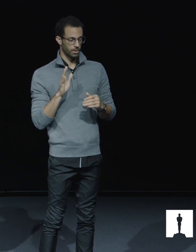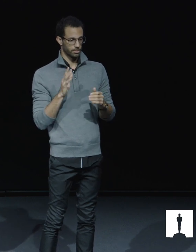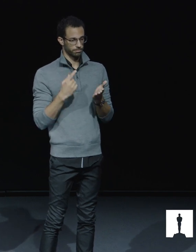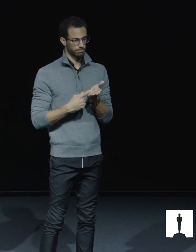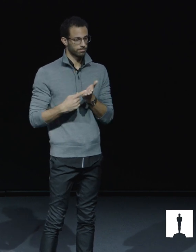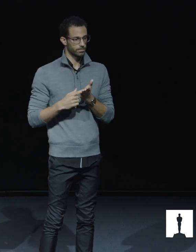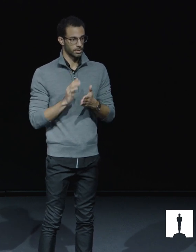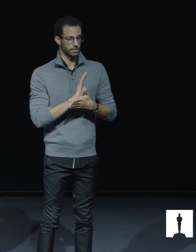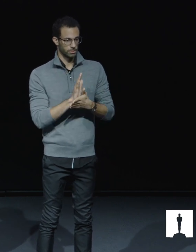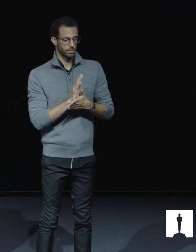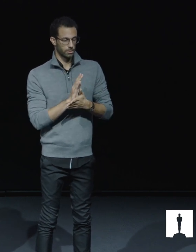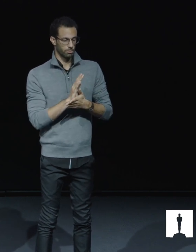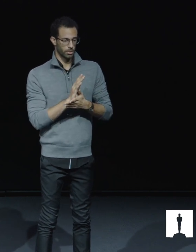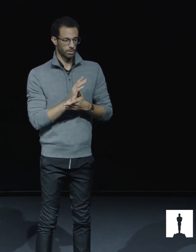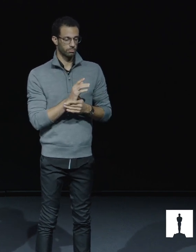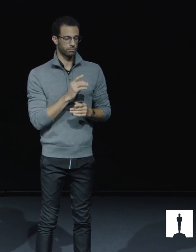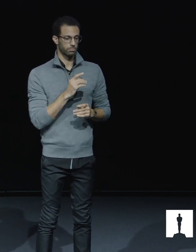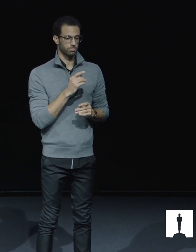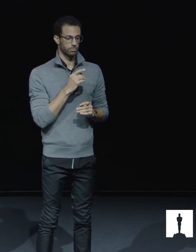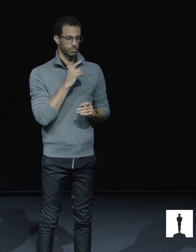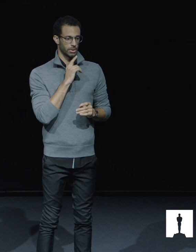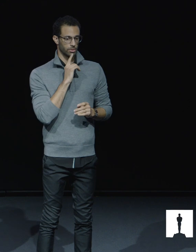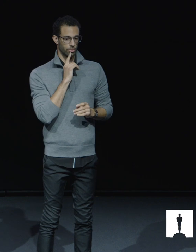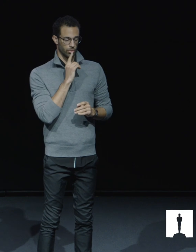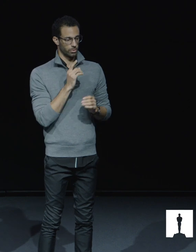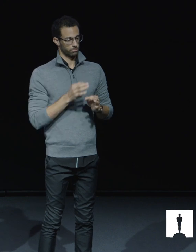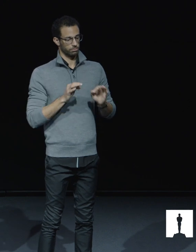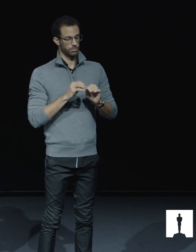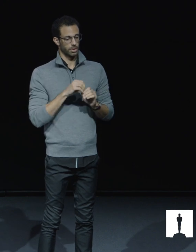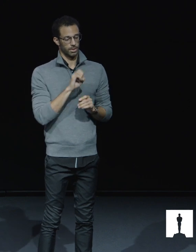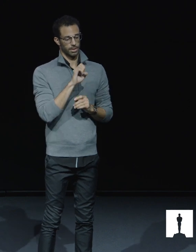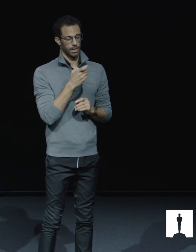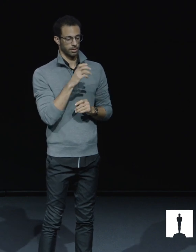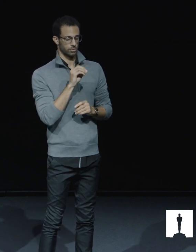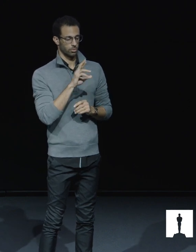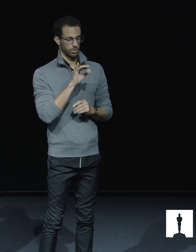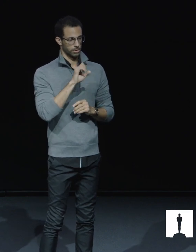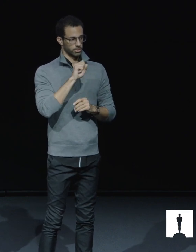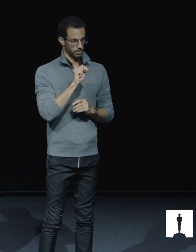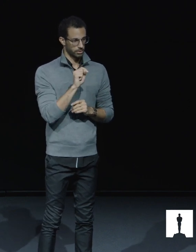concluding comments on THE EXORCIST, a film steeped in the satanic. Yet Baldwin refuses